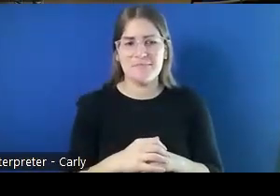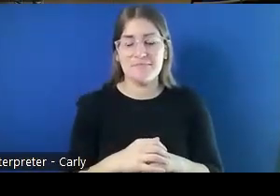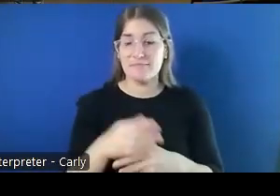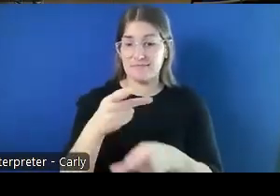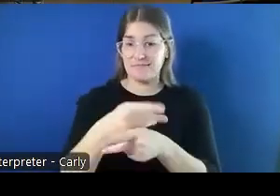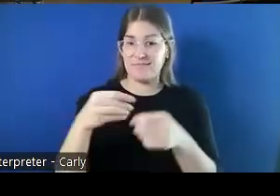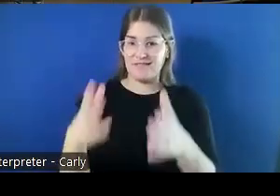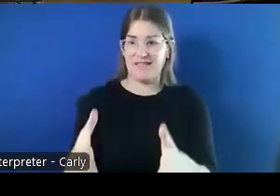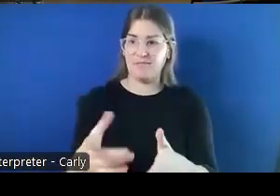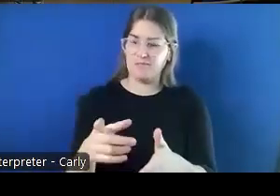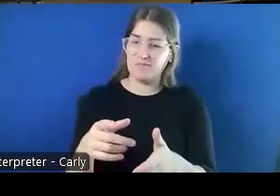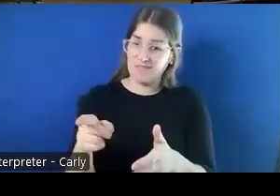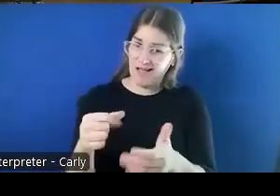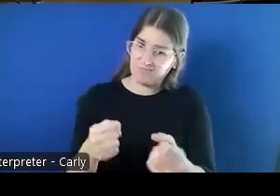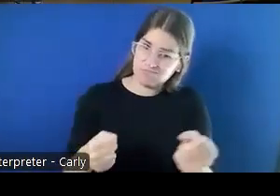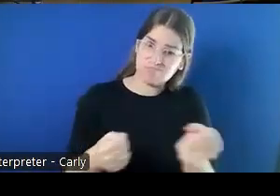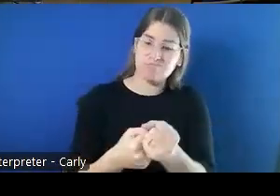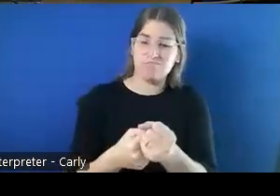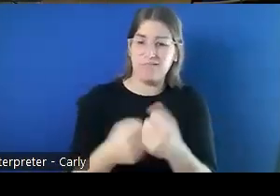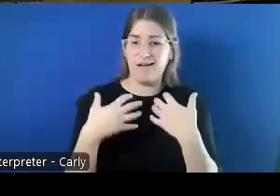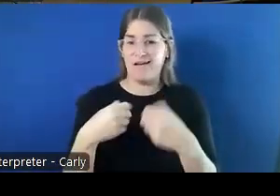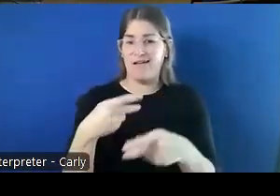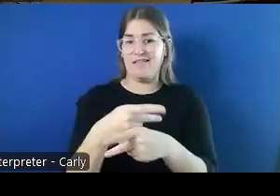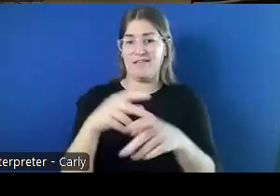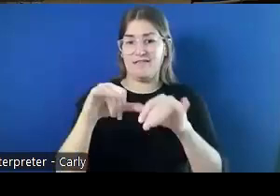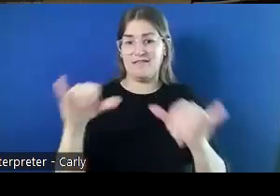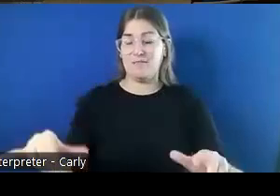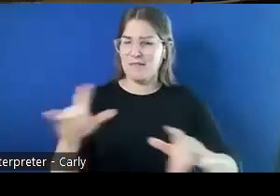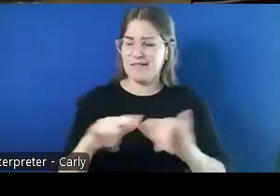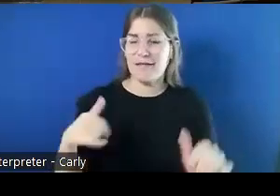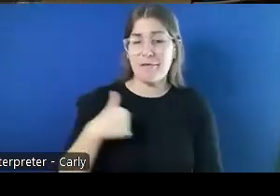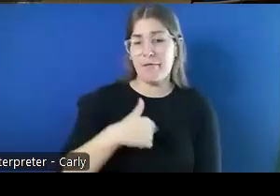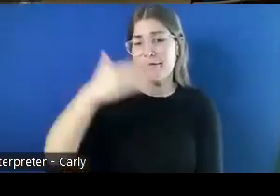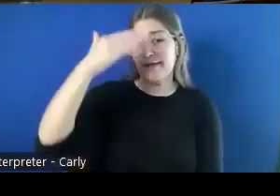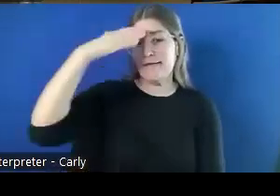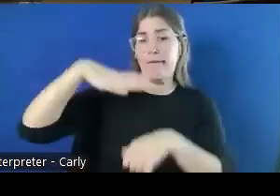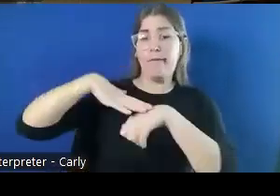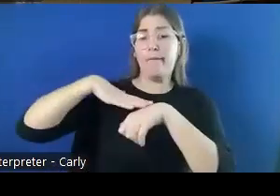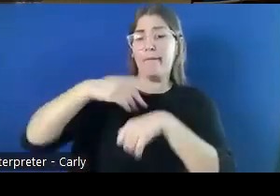backbone of our Health Care system and yet we know nothing right and so it's it's uh but I also think